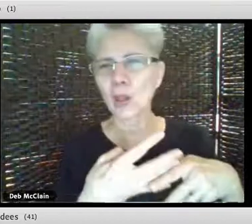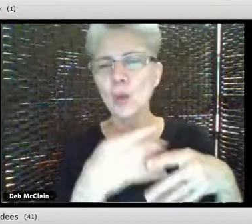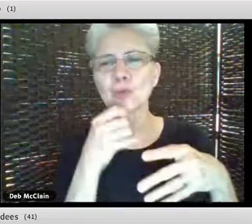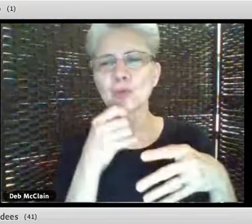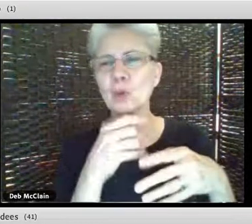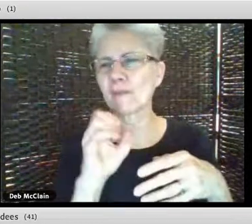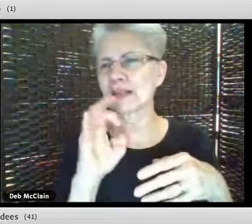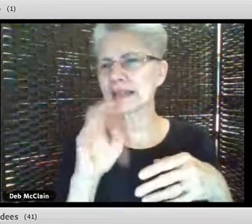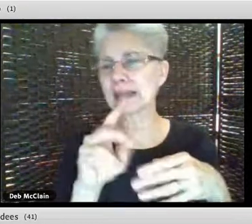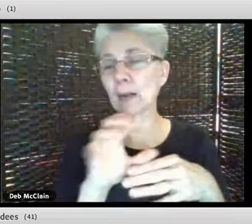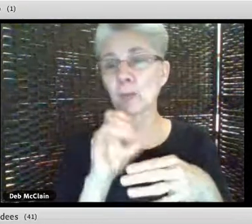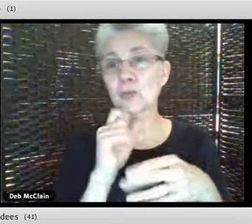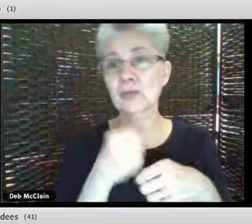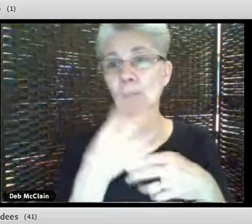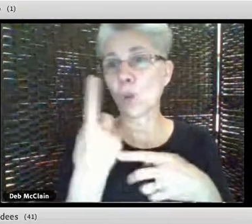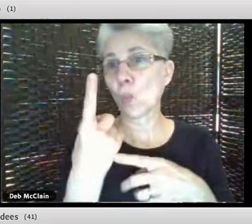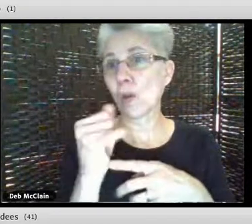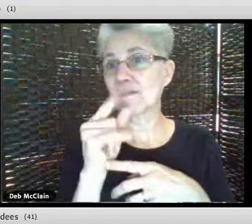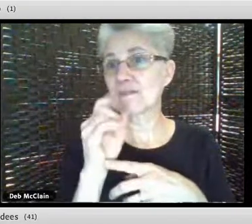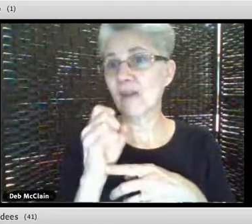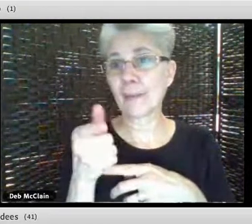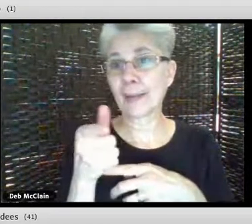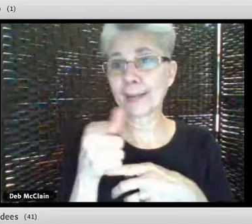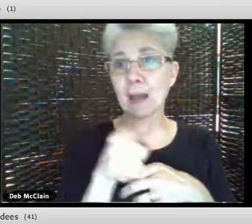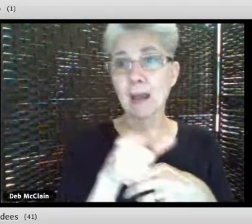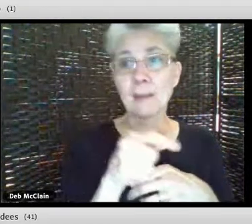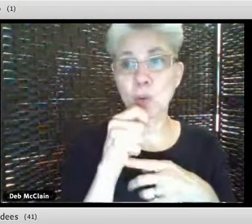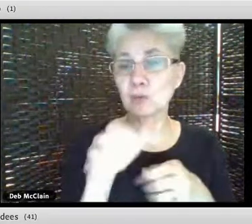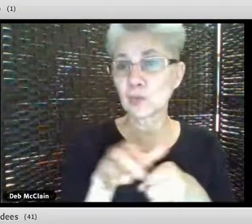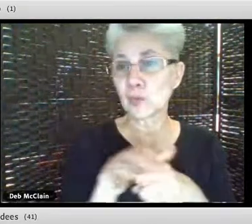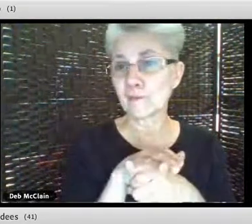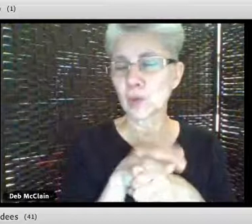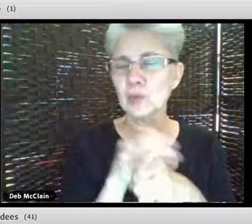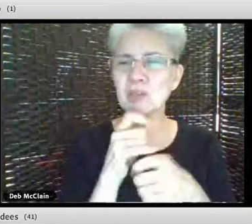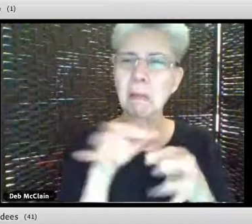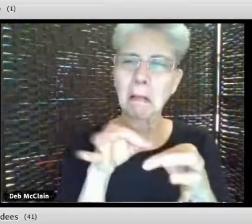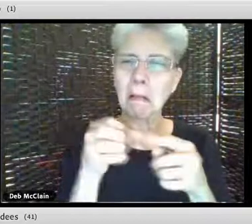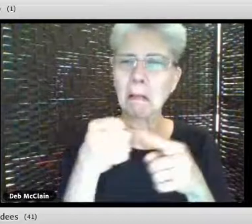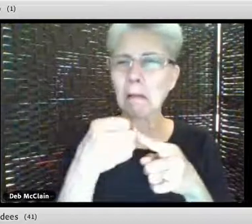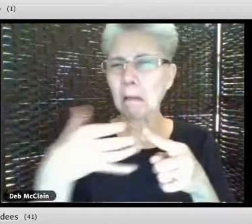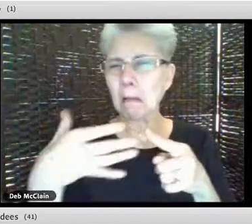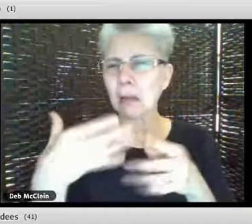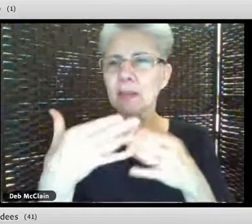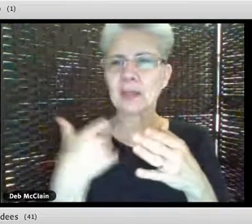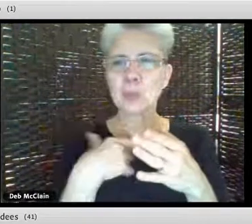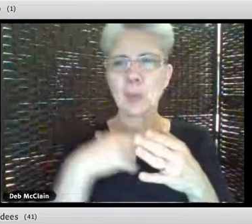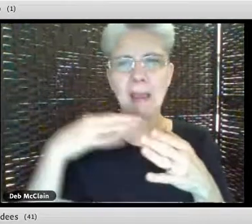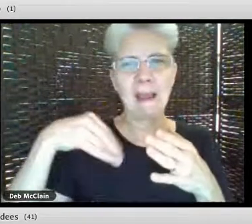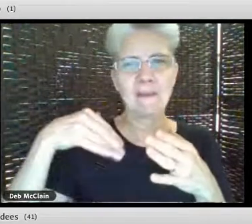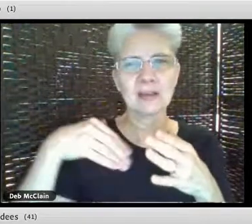things we went over: how you can upload files. Again, you don't have to sync your computer. You can just upload one file at a time if you want to.